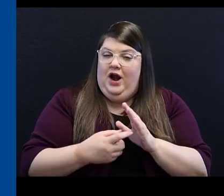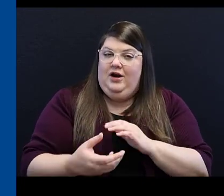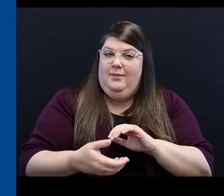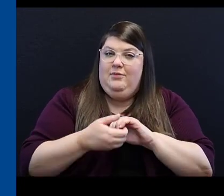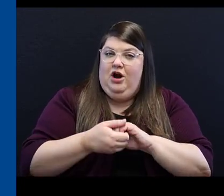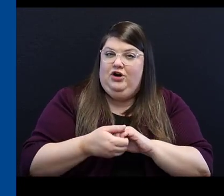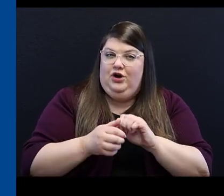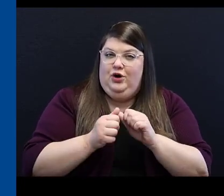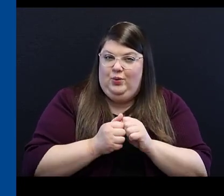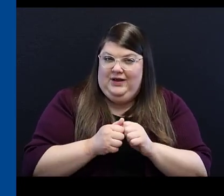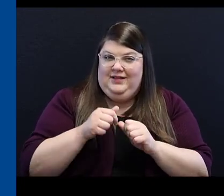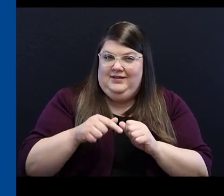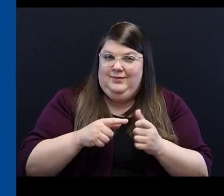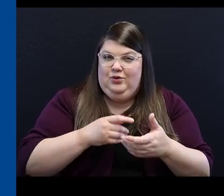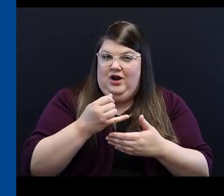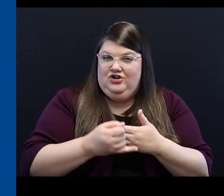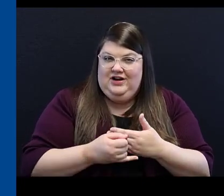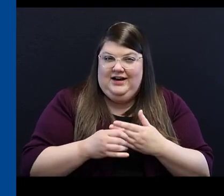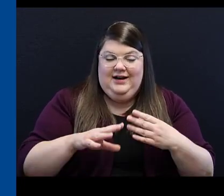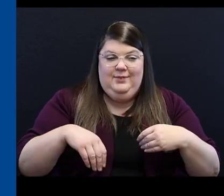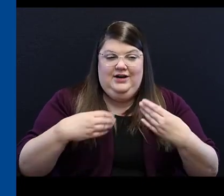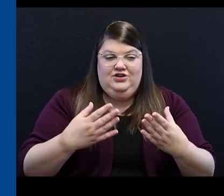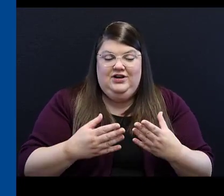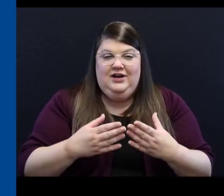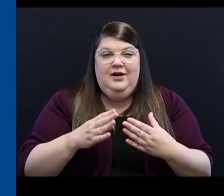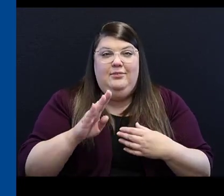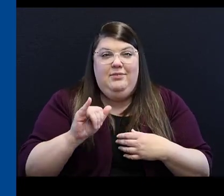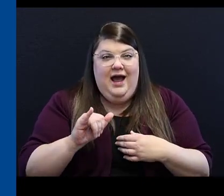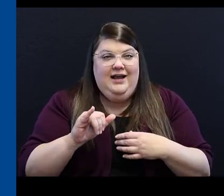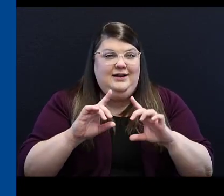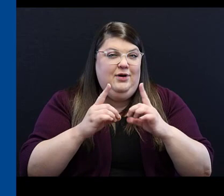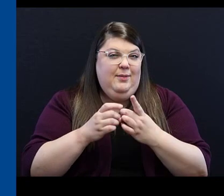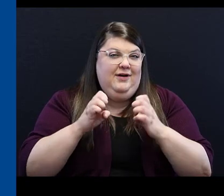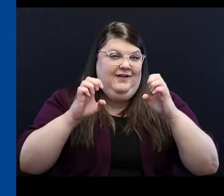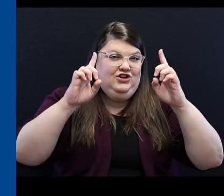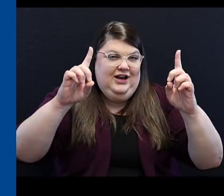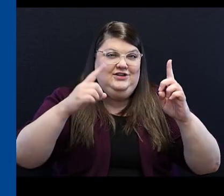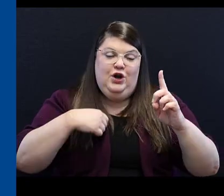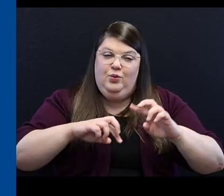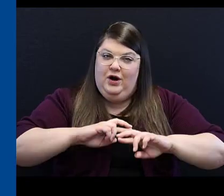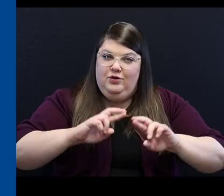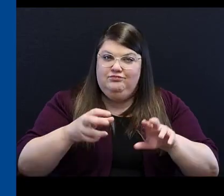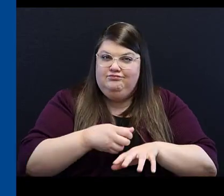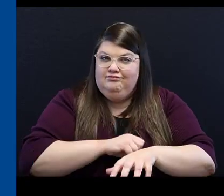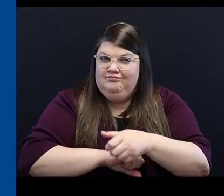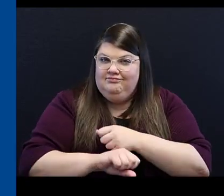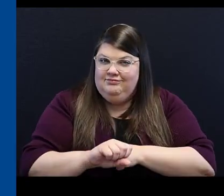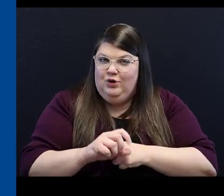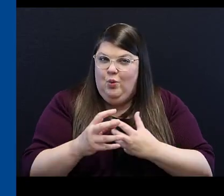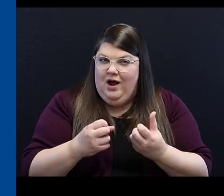project administered by the Department of Education. We are at the ready to support this opportunity.